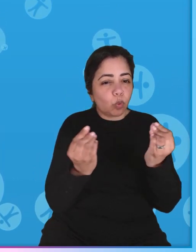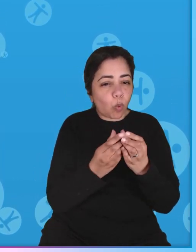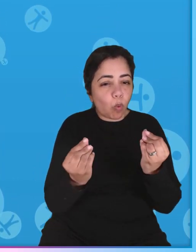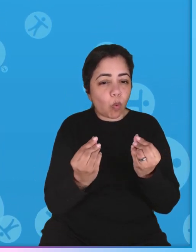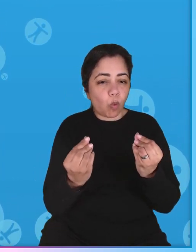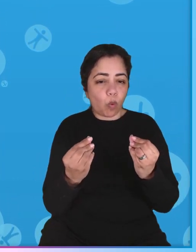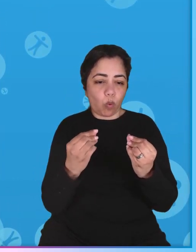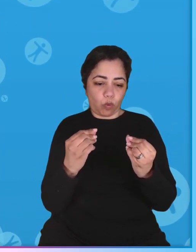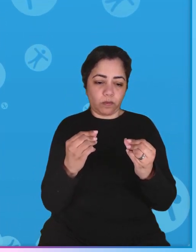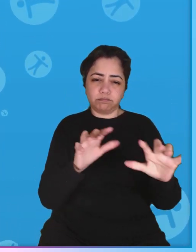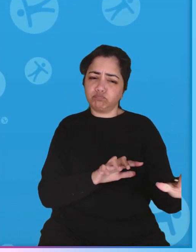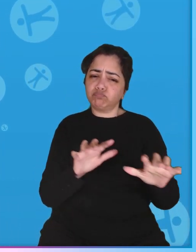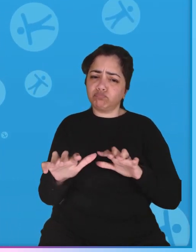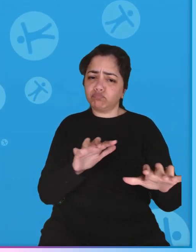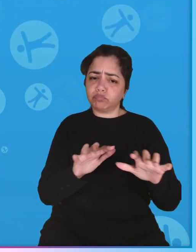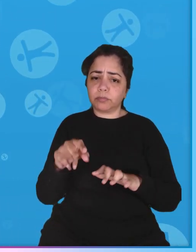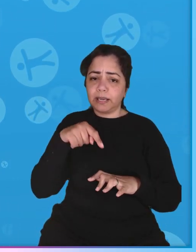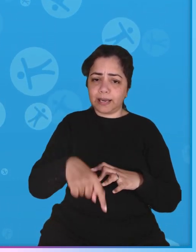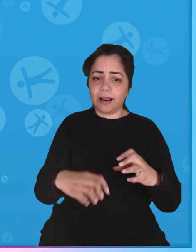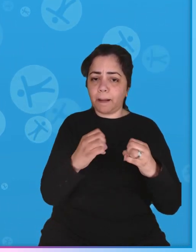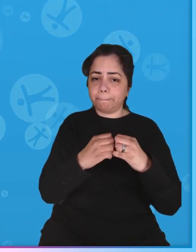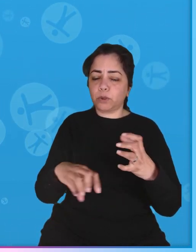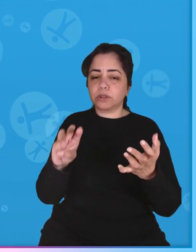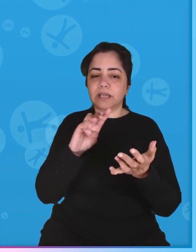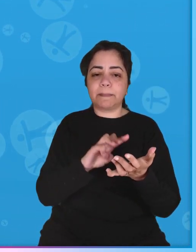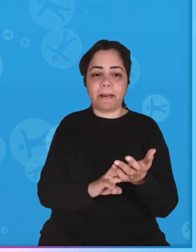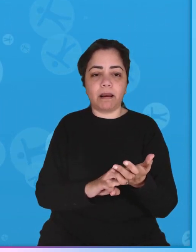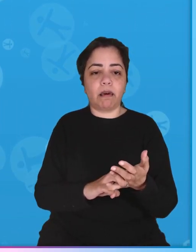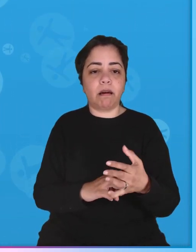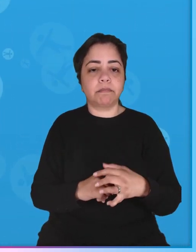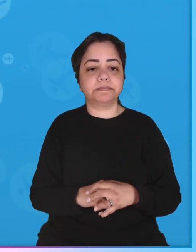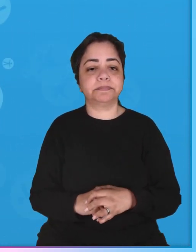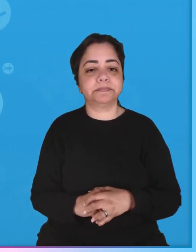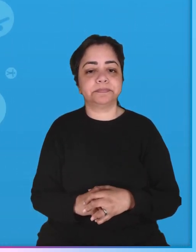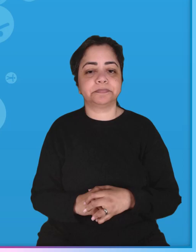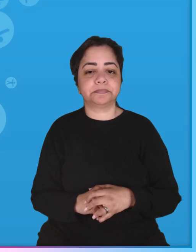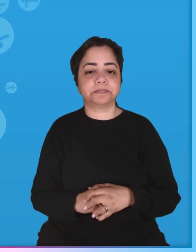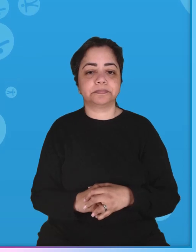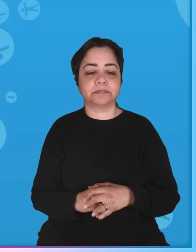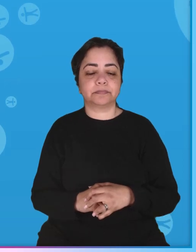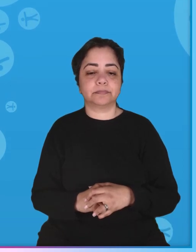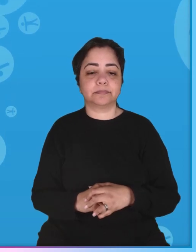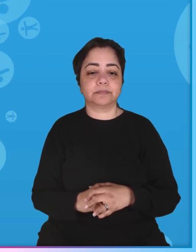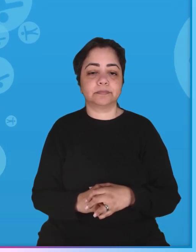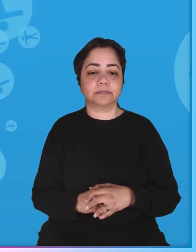and I appreciate every game developer who took the time to take a chance and be involved in a debut event like this.